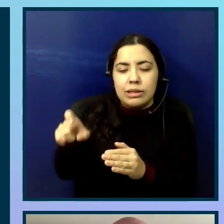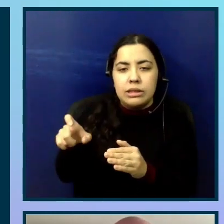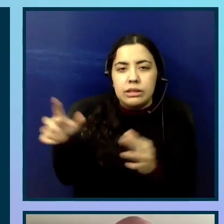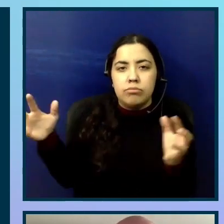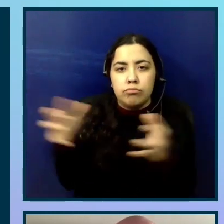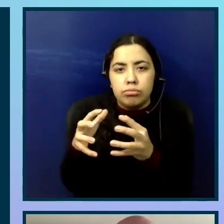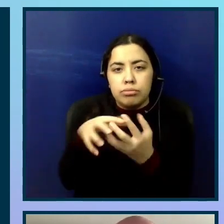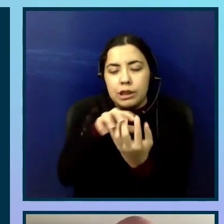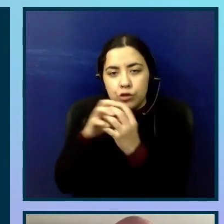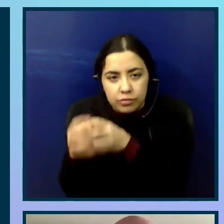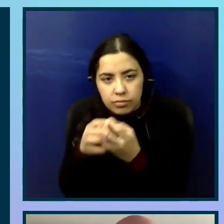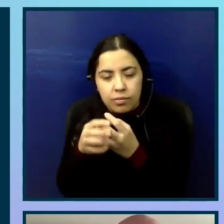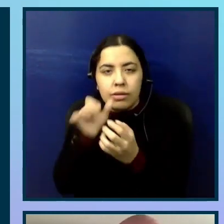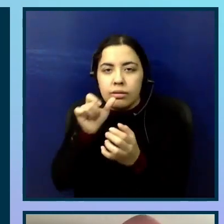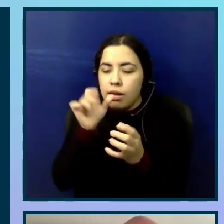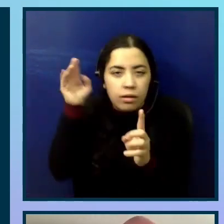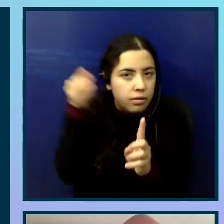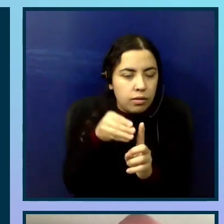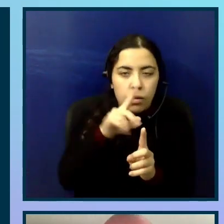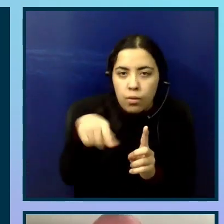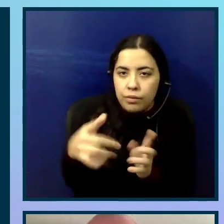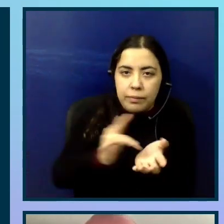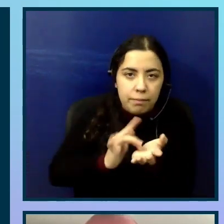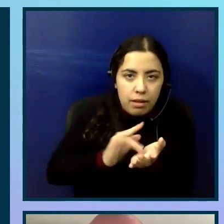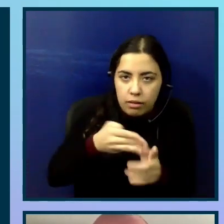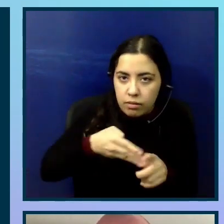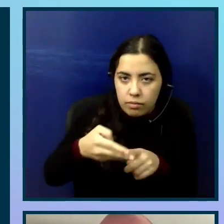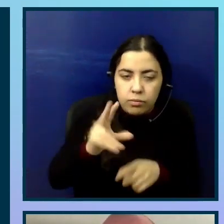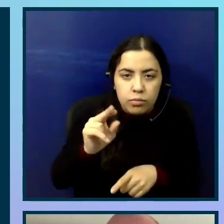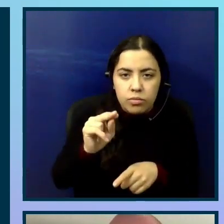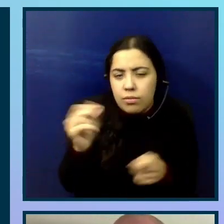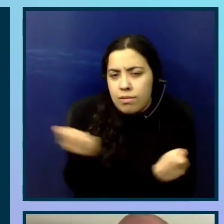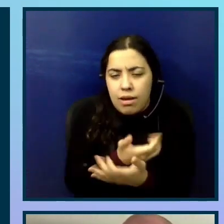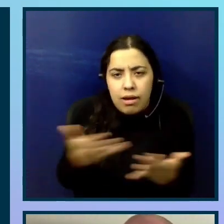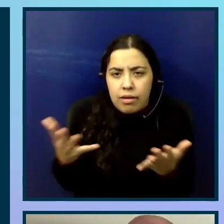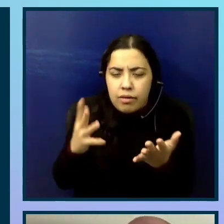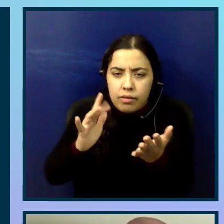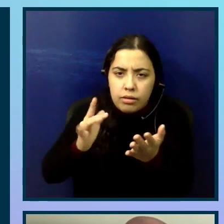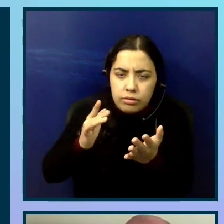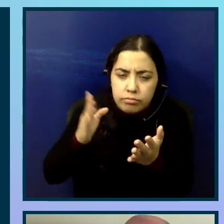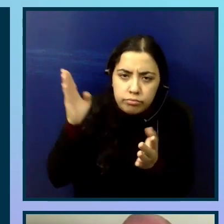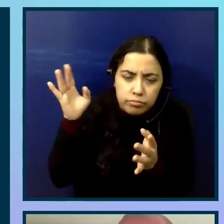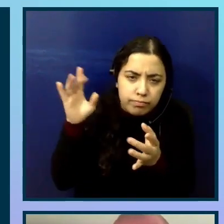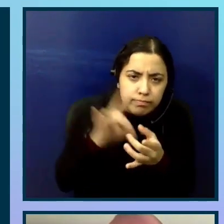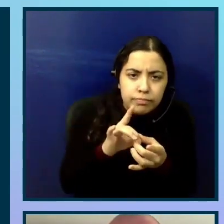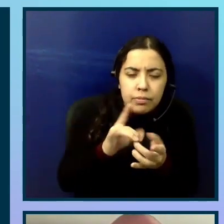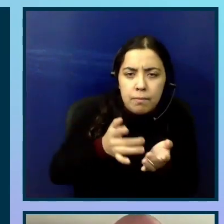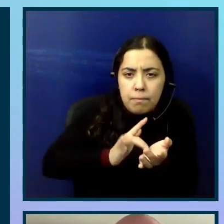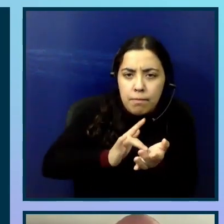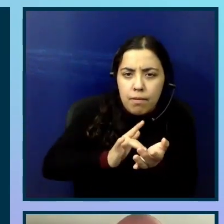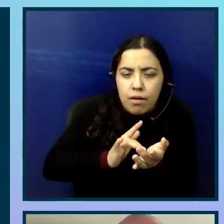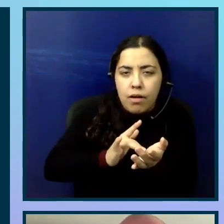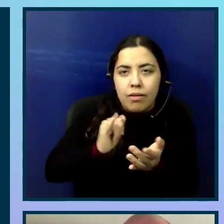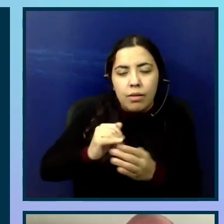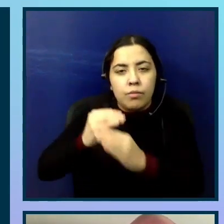to actually determine anything that is about medical data events need, because again, language accessibility,